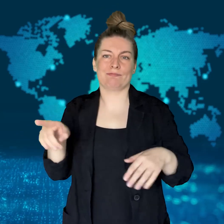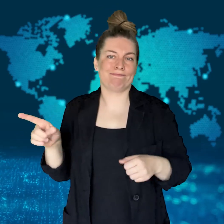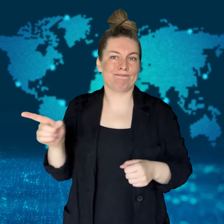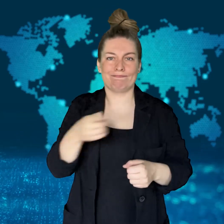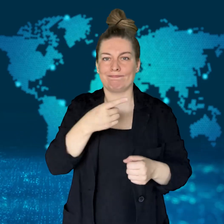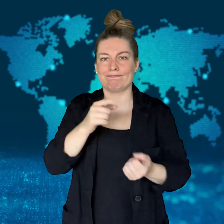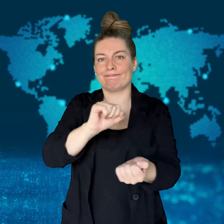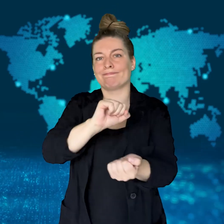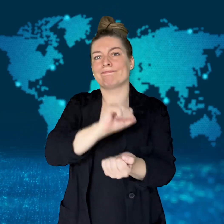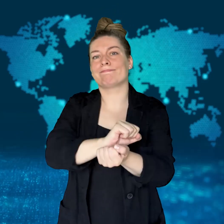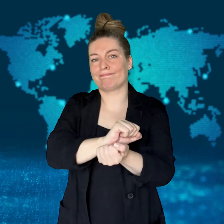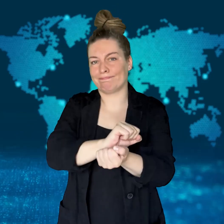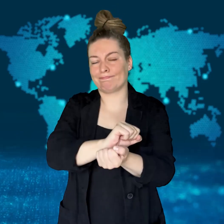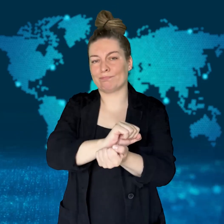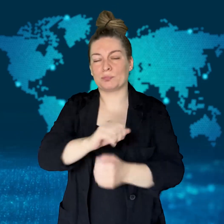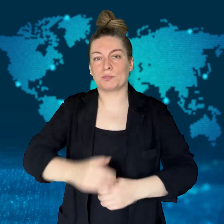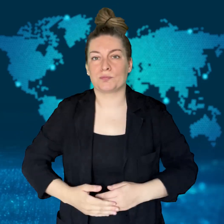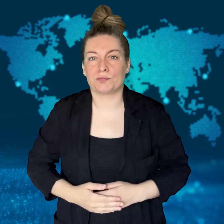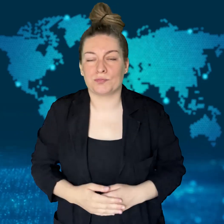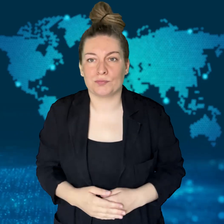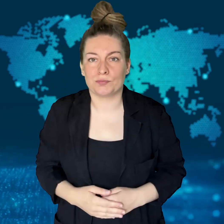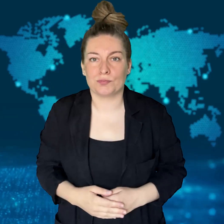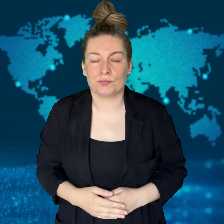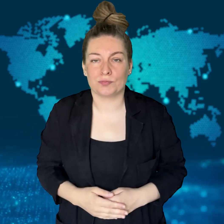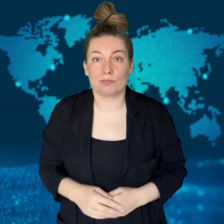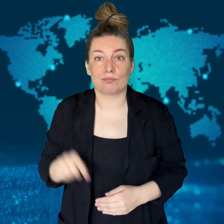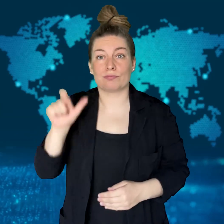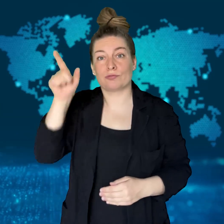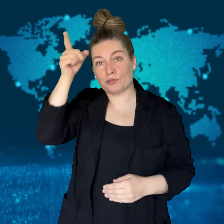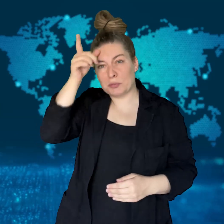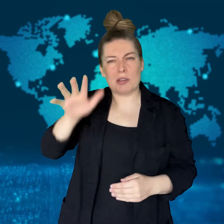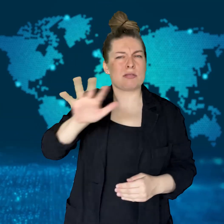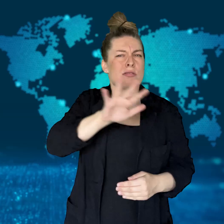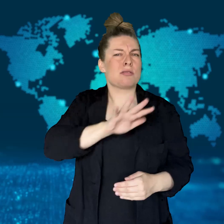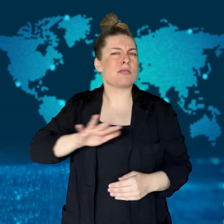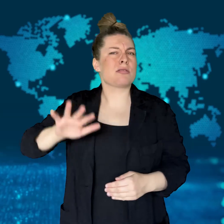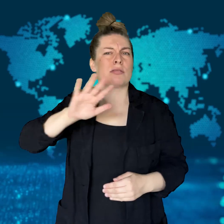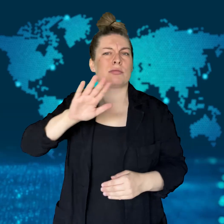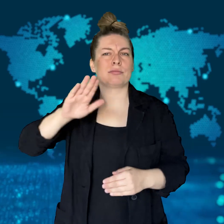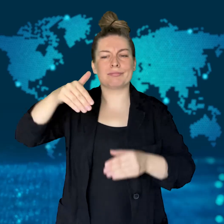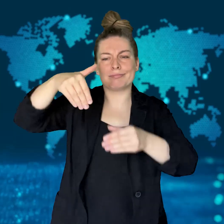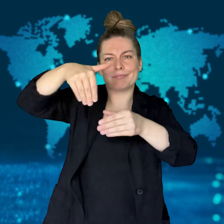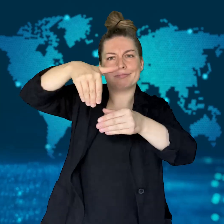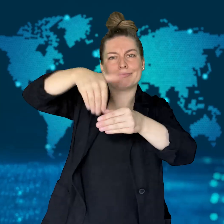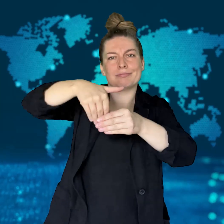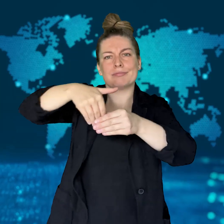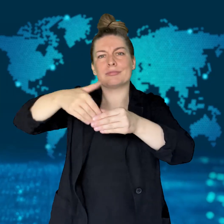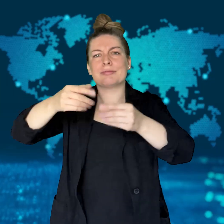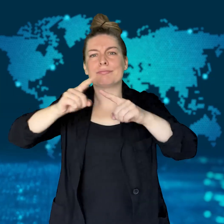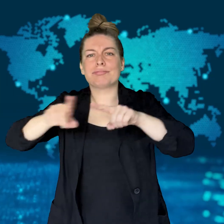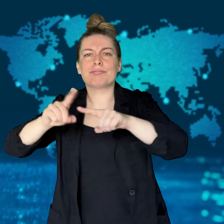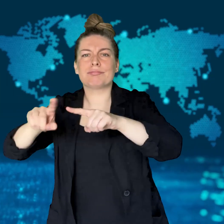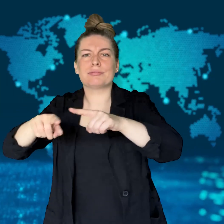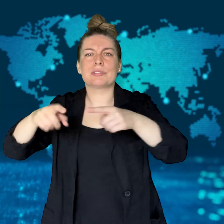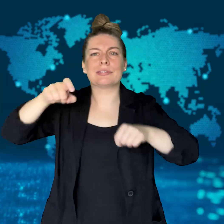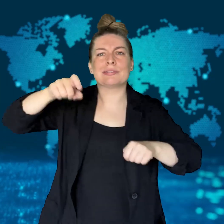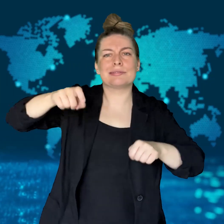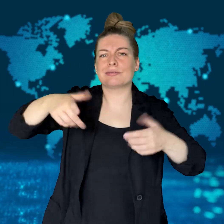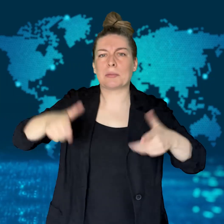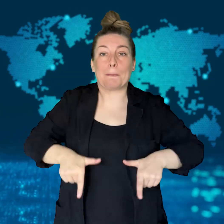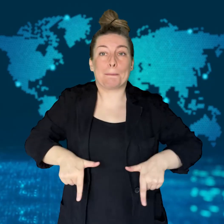Germany's Interior Minister Nancy Faeser said the motive of